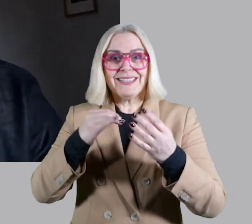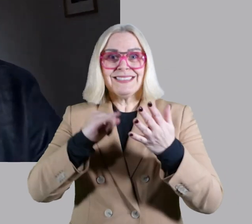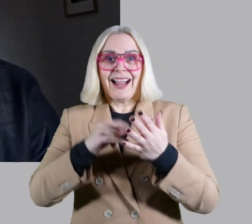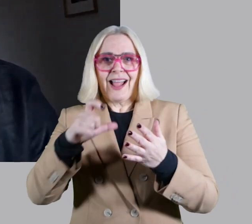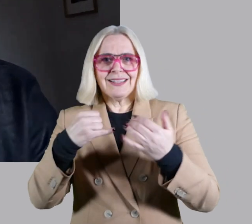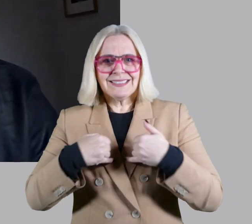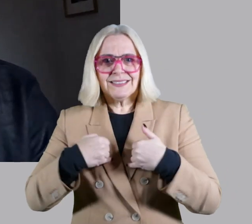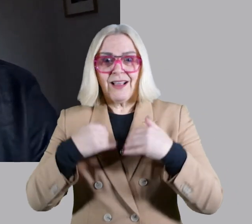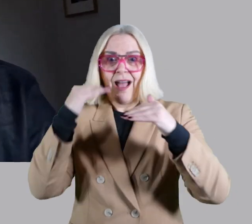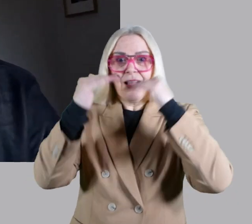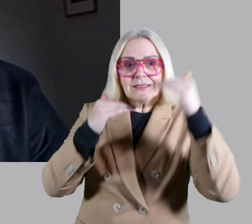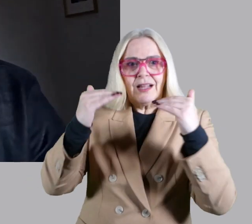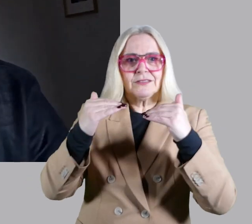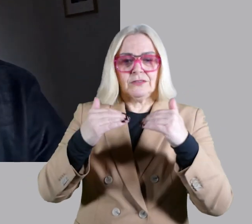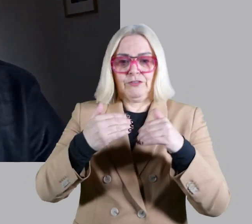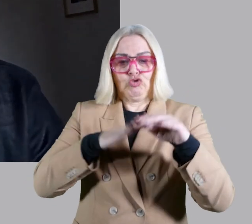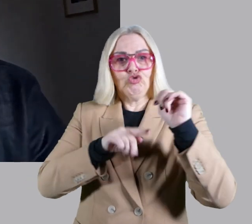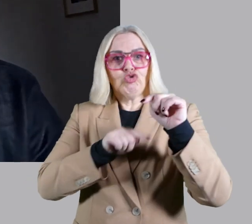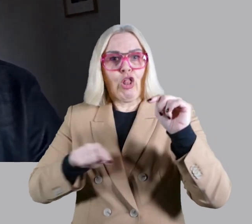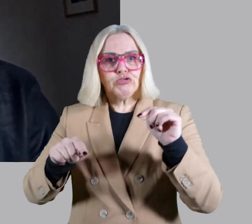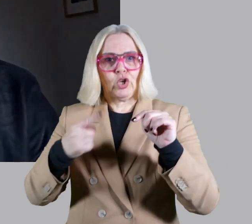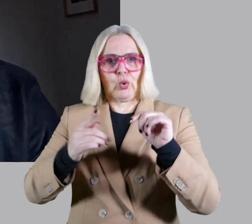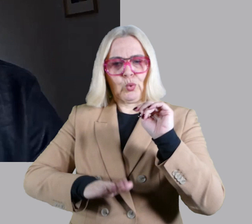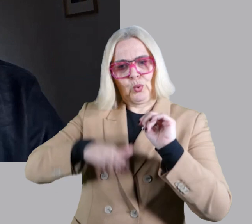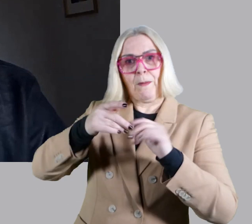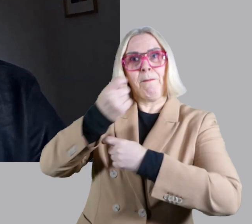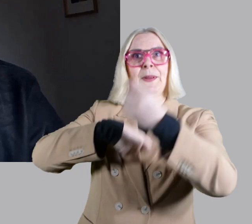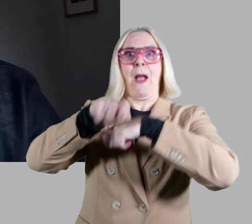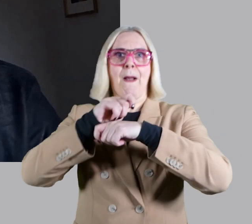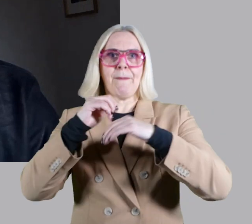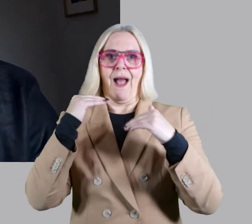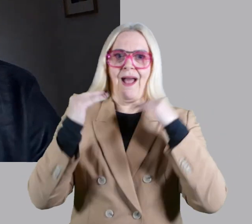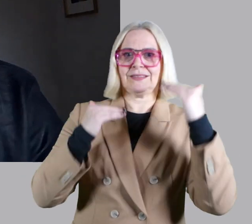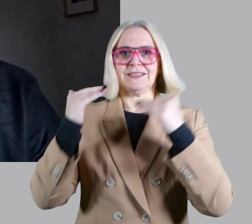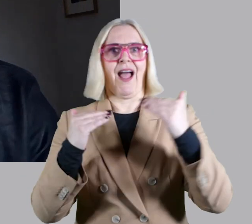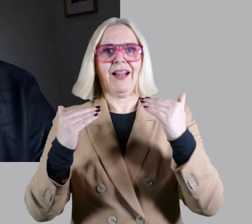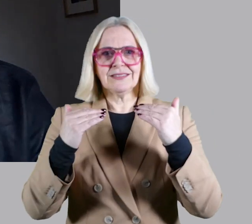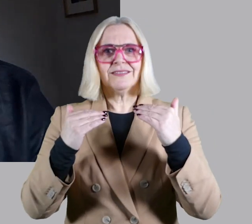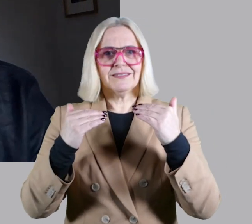the lives of children in the United States who are of African descent